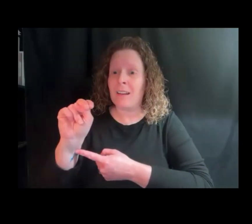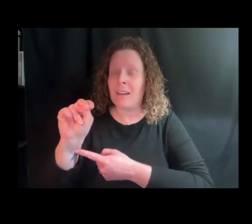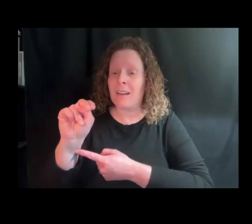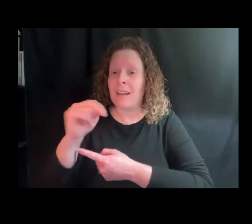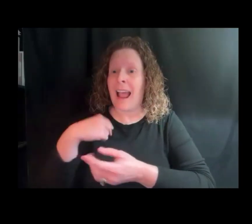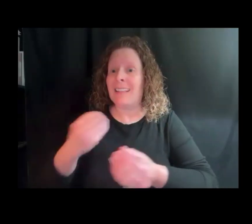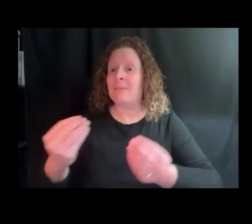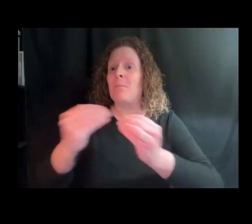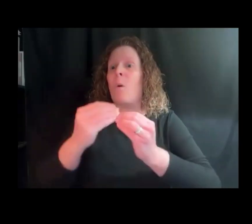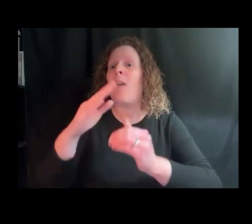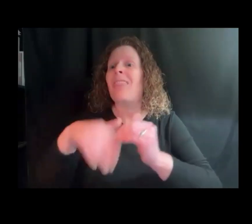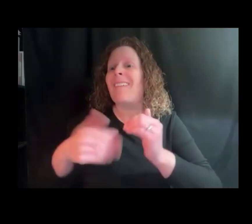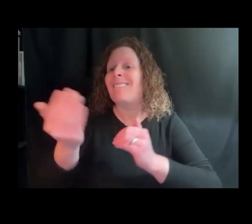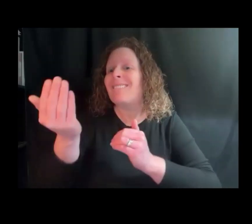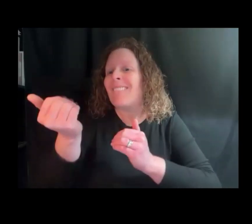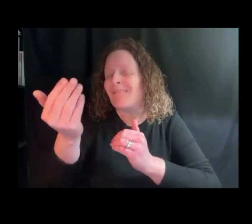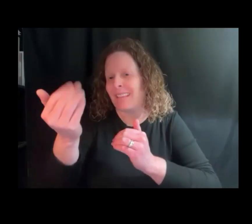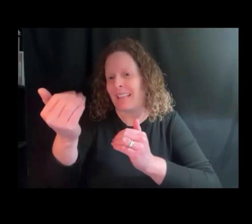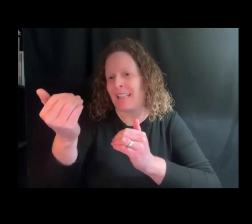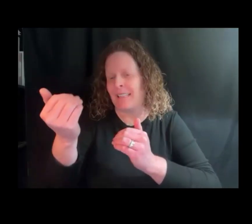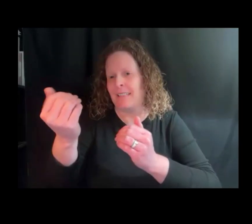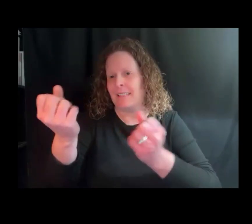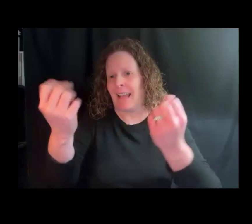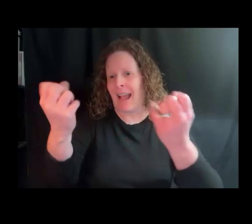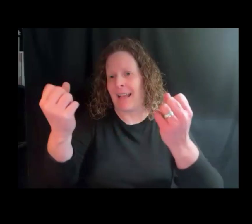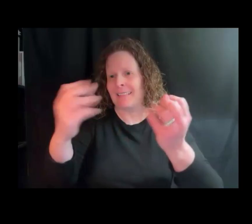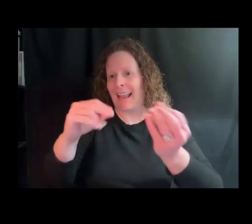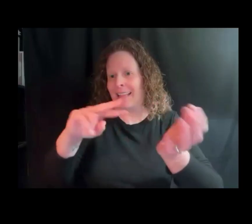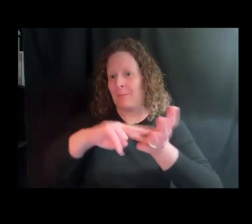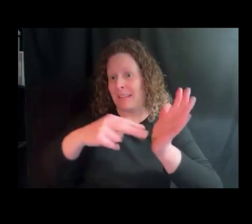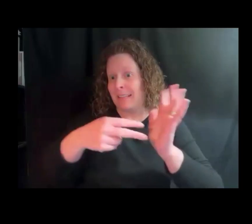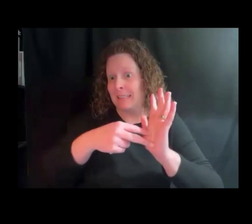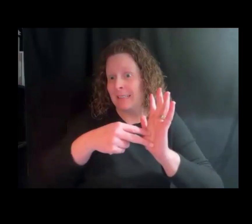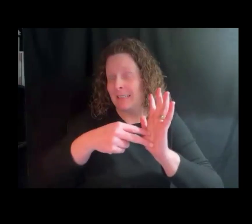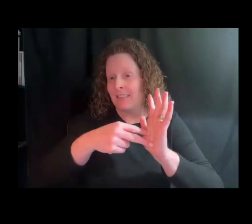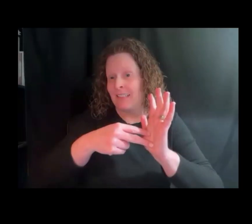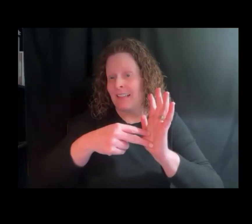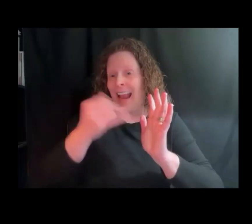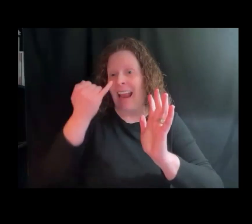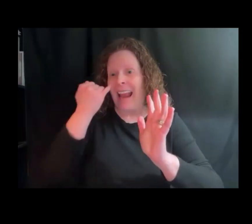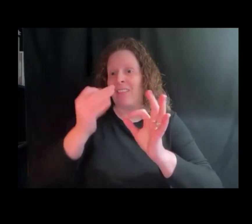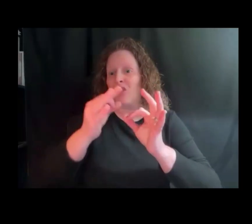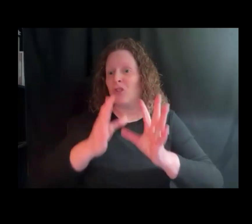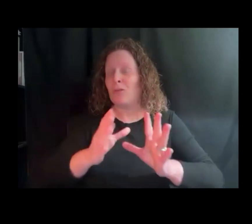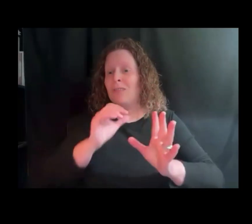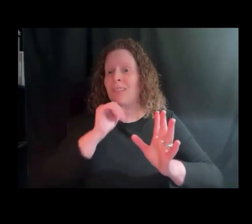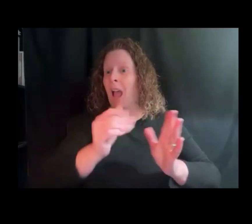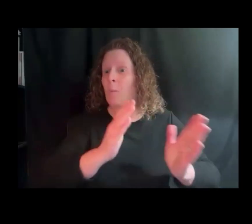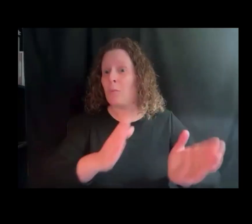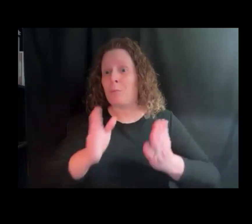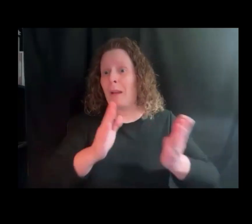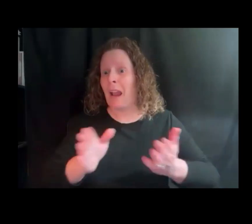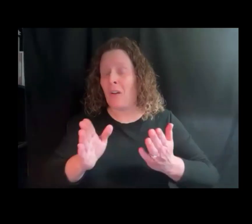word run has more than 15 signs and meanings.